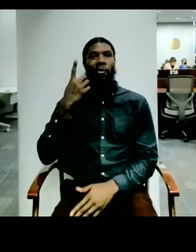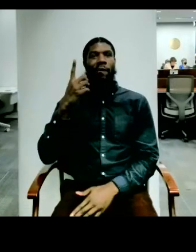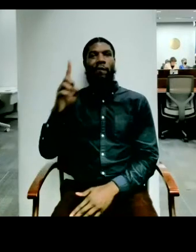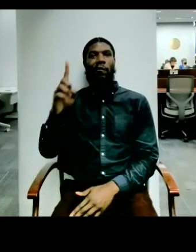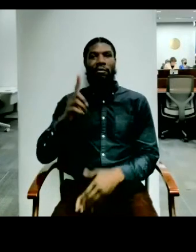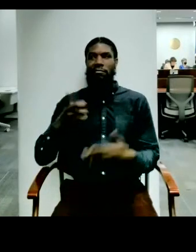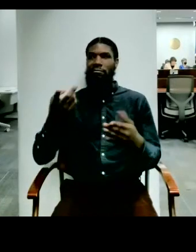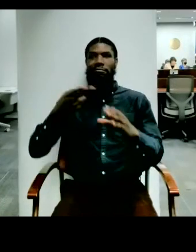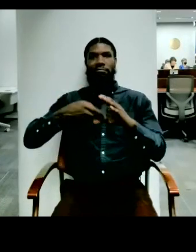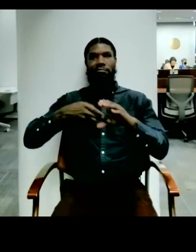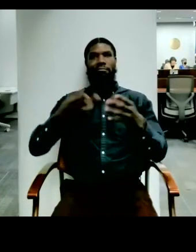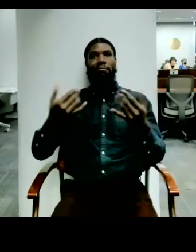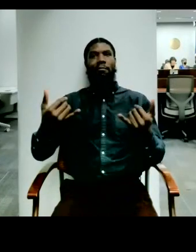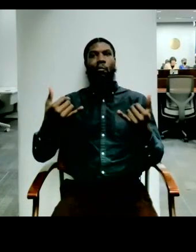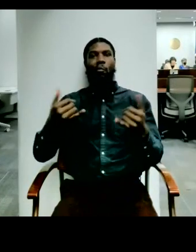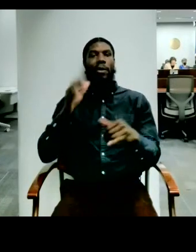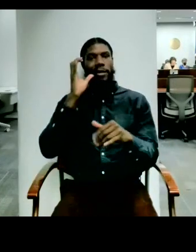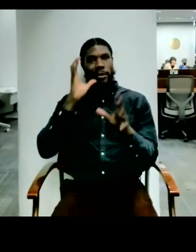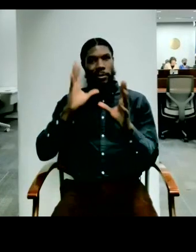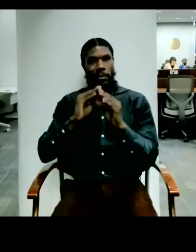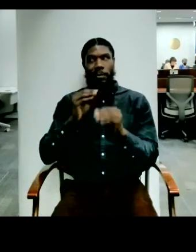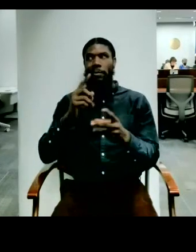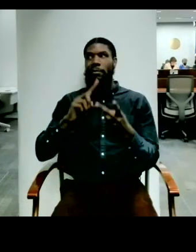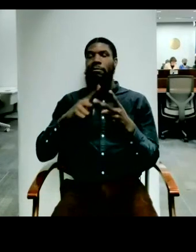listening session and for sharing your insights with us here today.